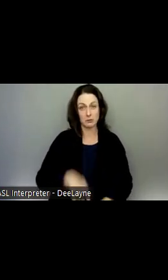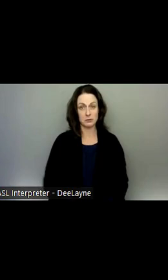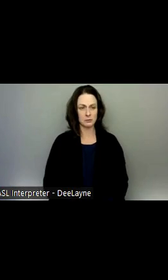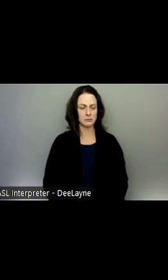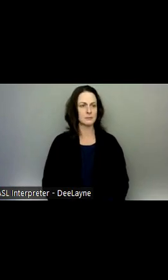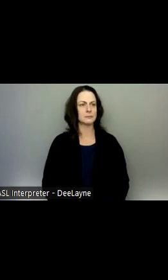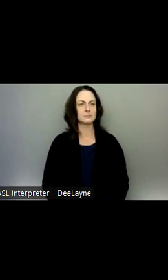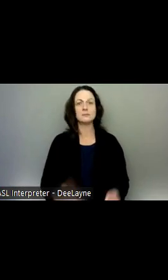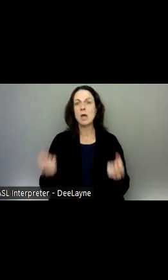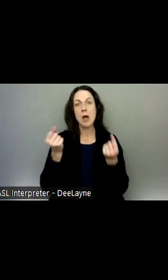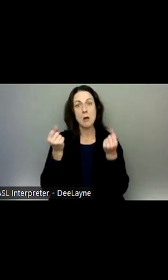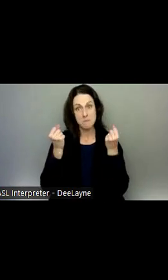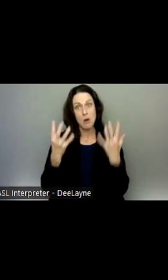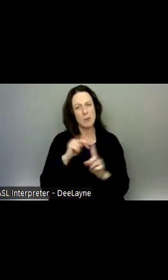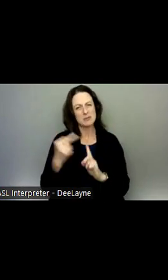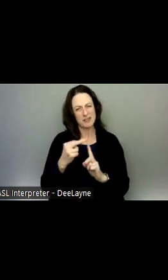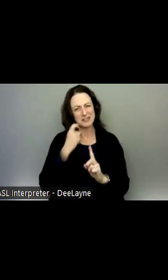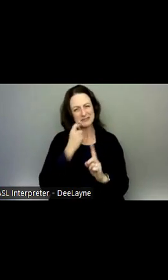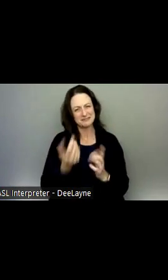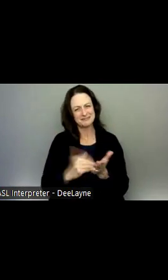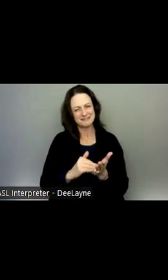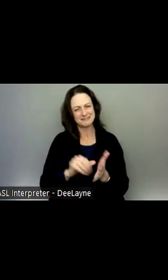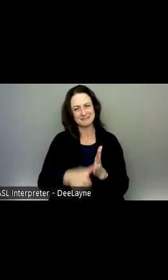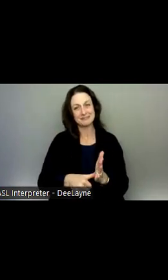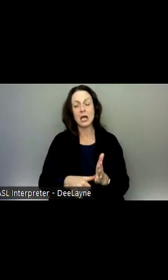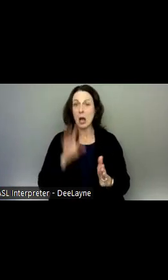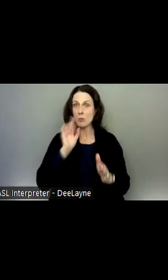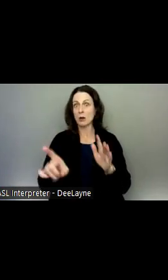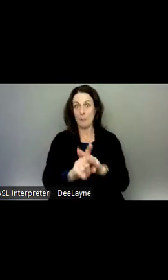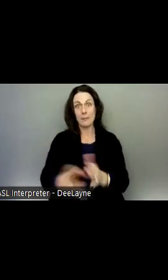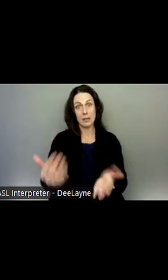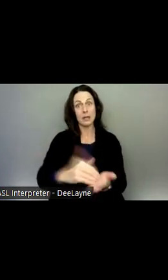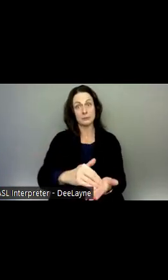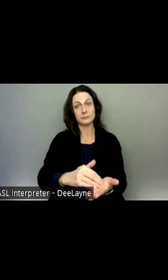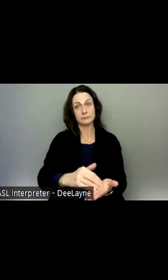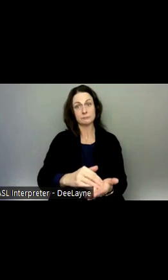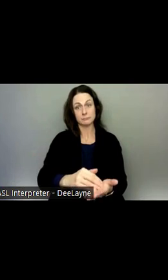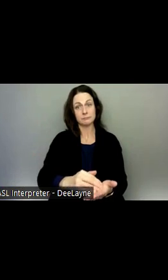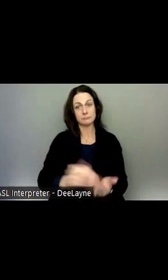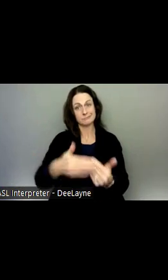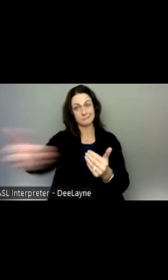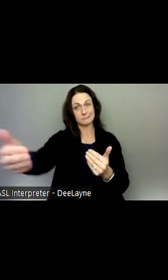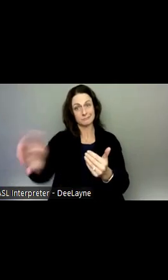Multiple perspectives. And again, this will come up again further into the webinar,